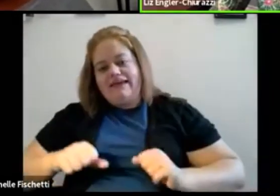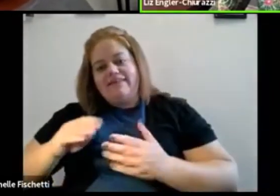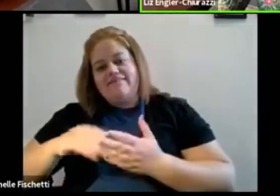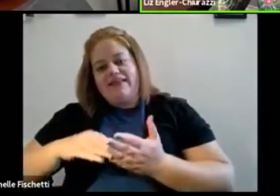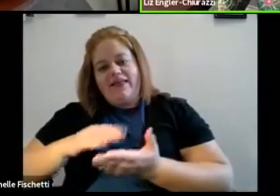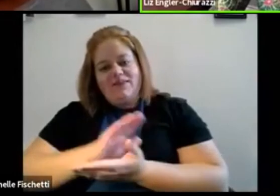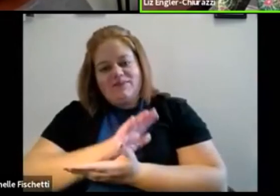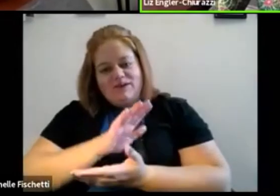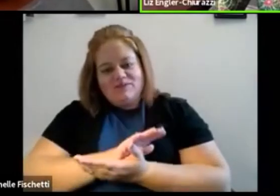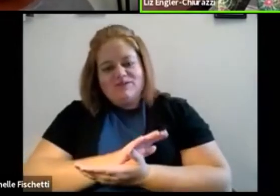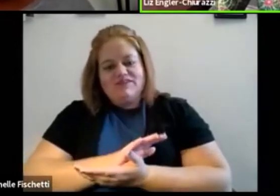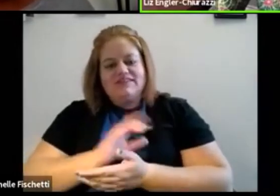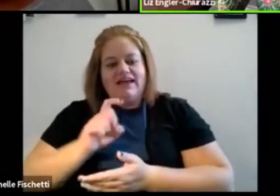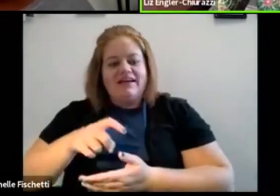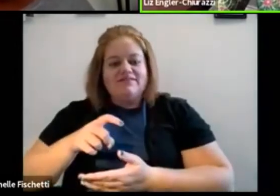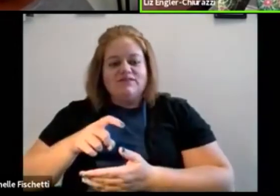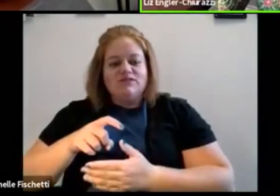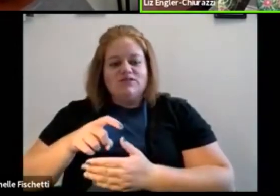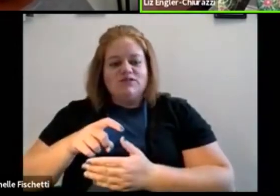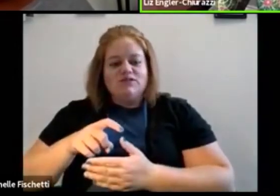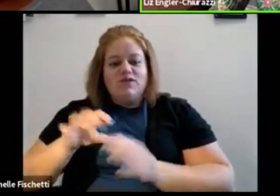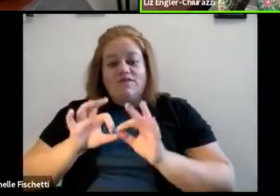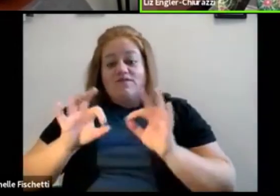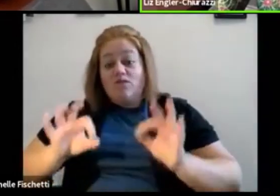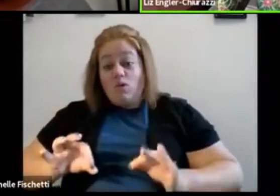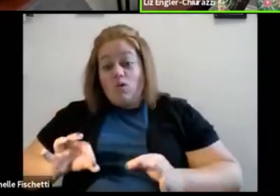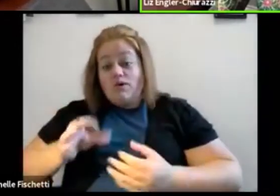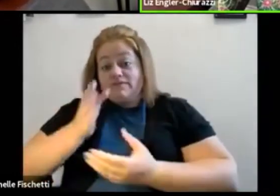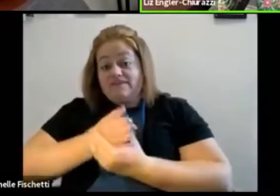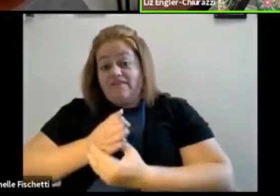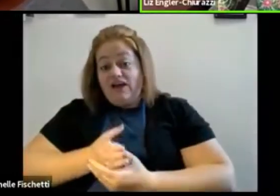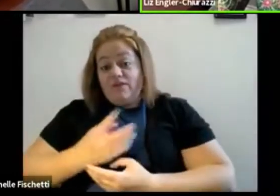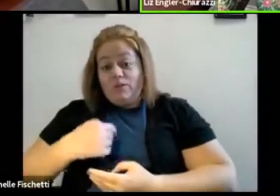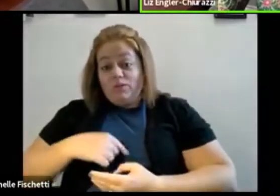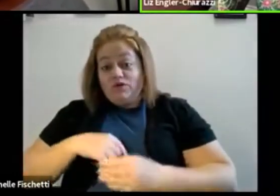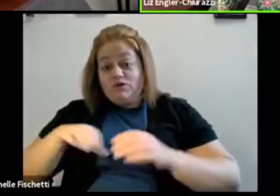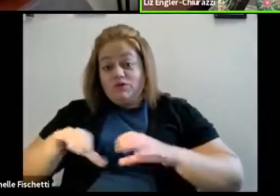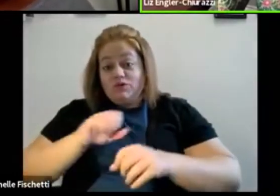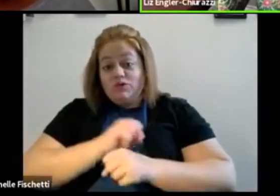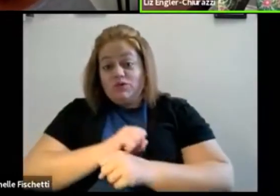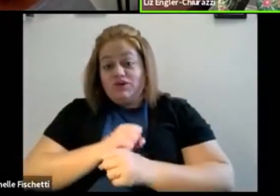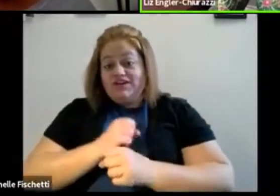file forms to make sure that we are doing our work as safely as we can do it.